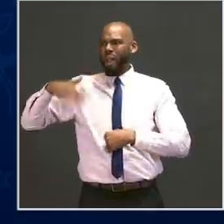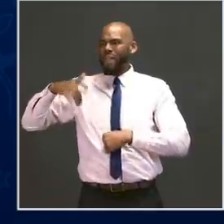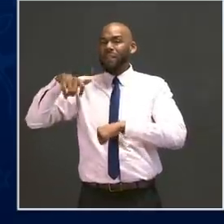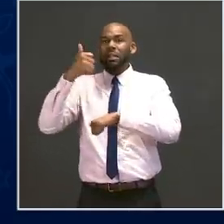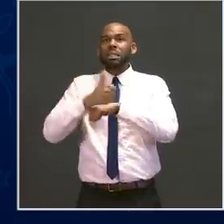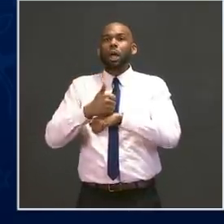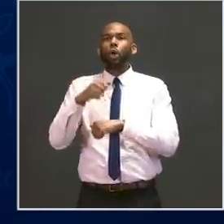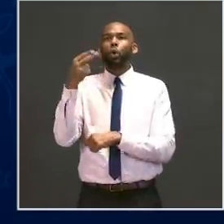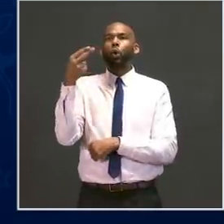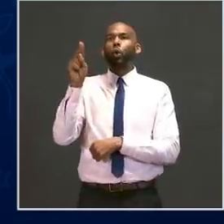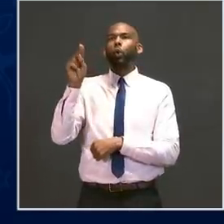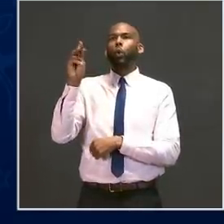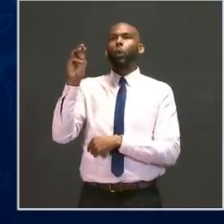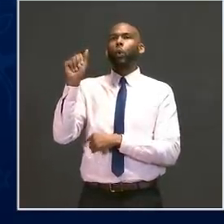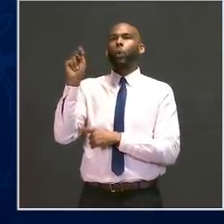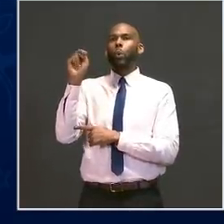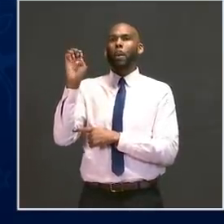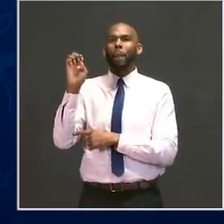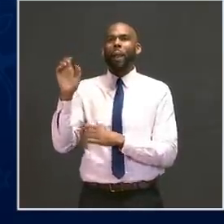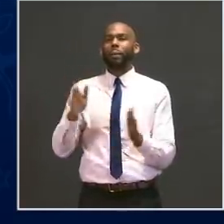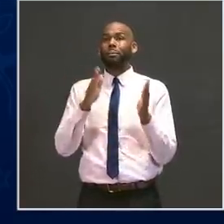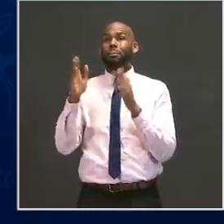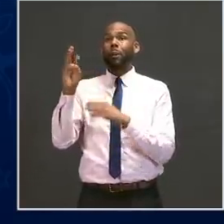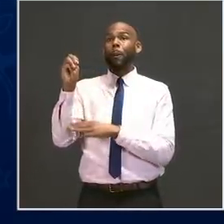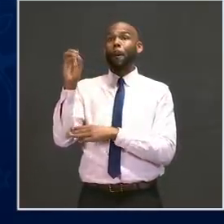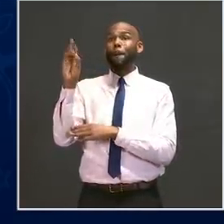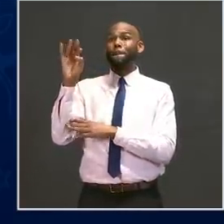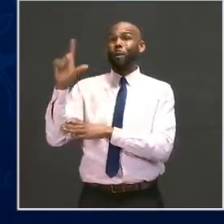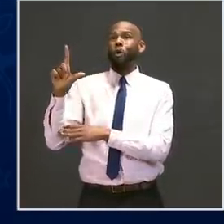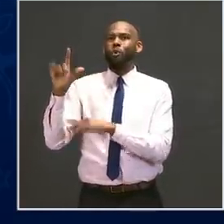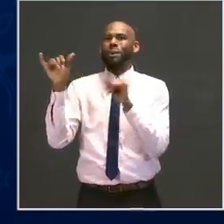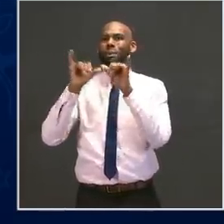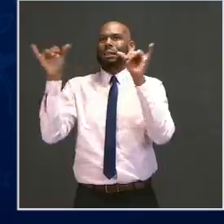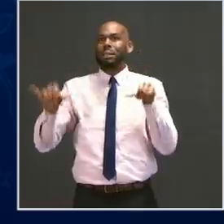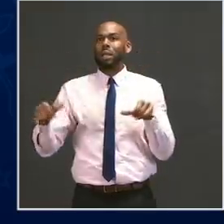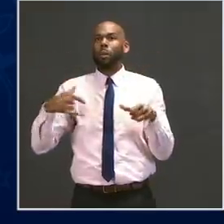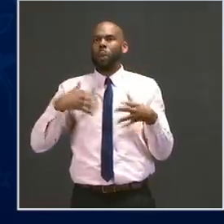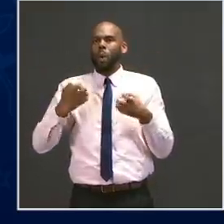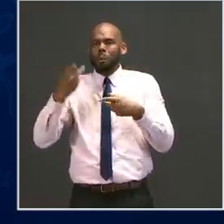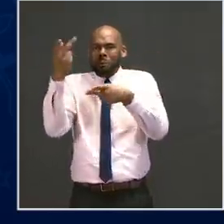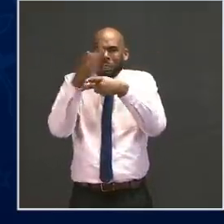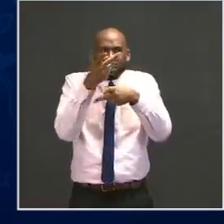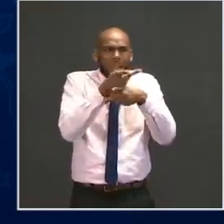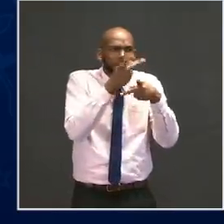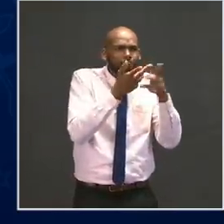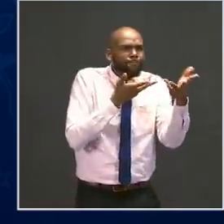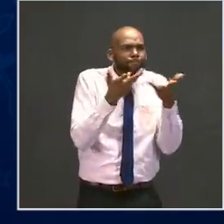and moral system and process. We want to treat people with care, of course. When they're unaccompanied children,